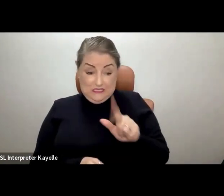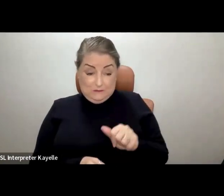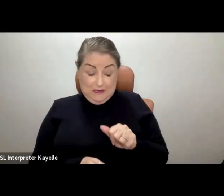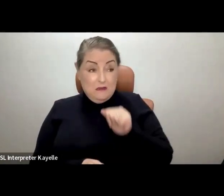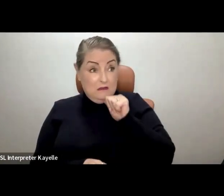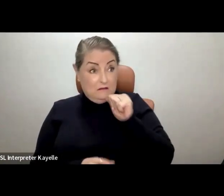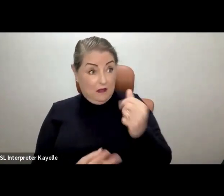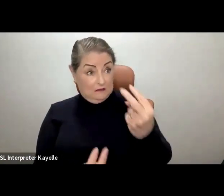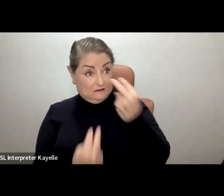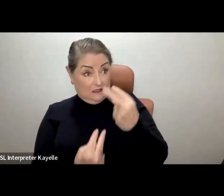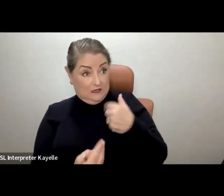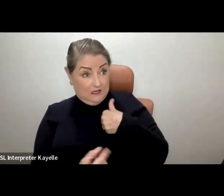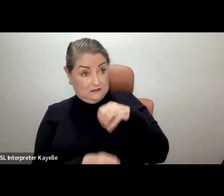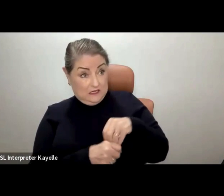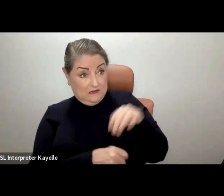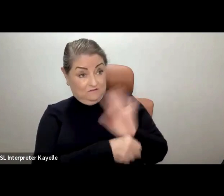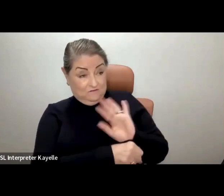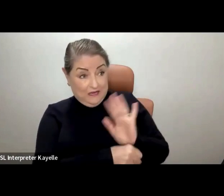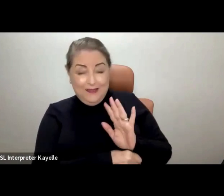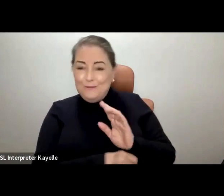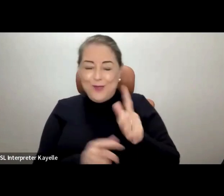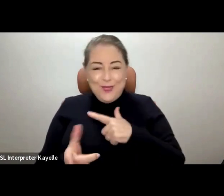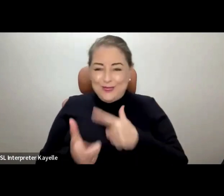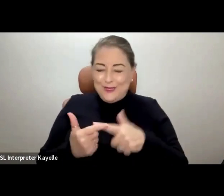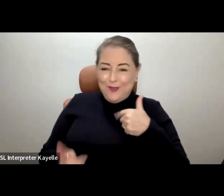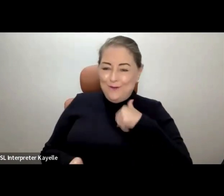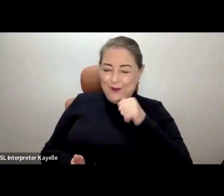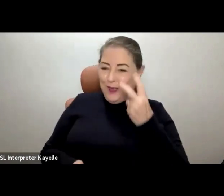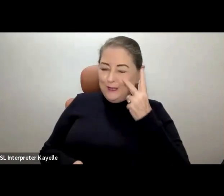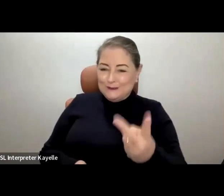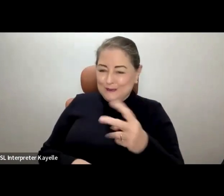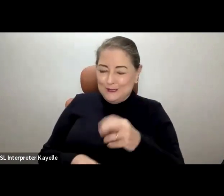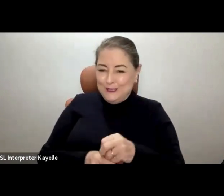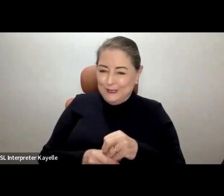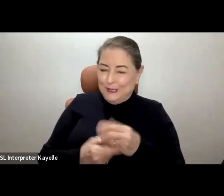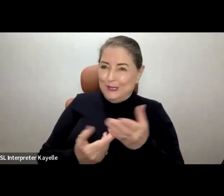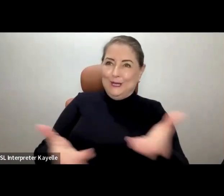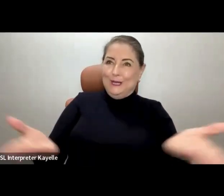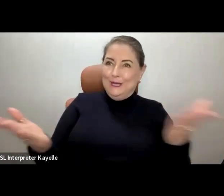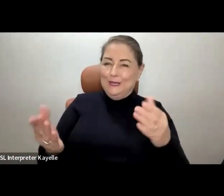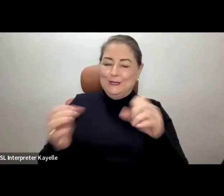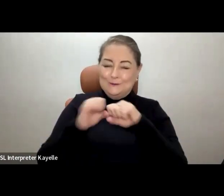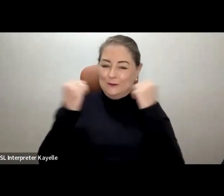seen in society, it trickles down in life, mimics are quite